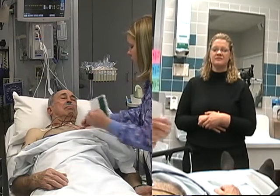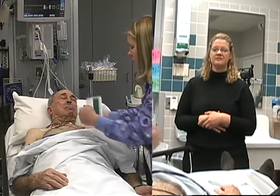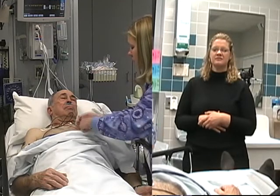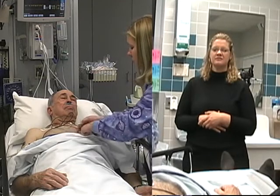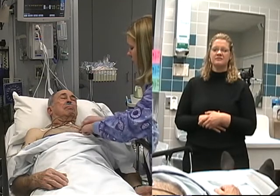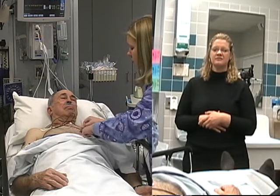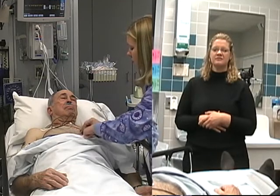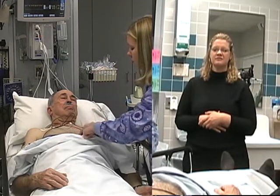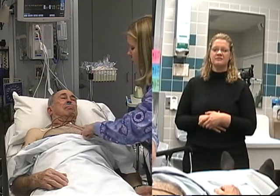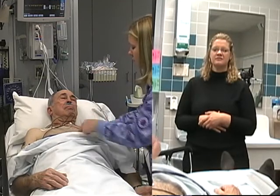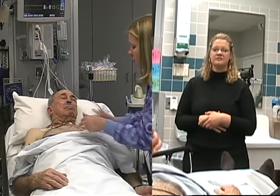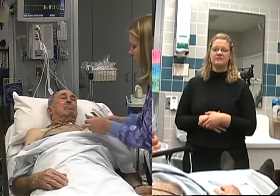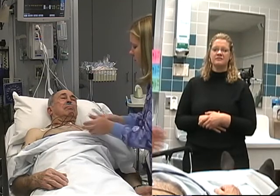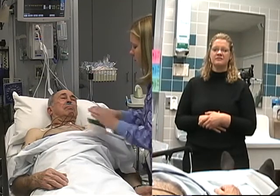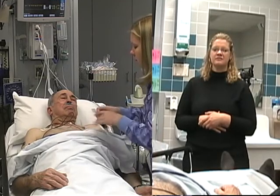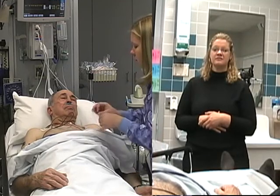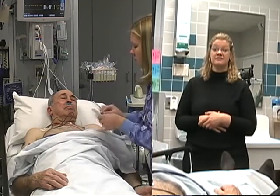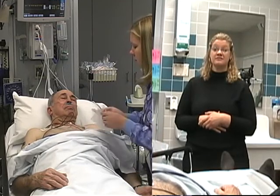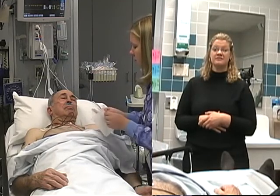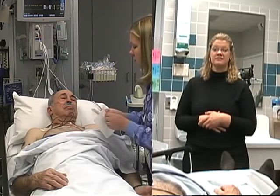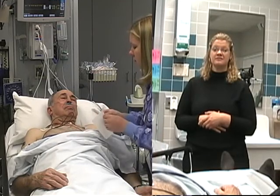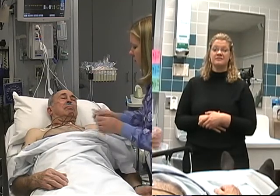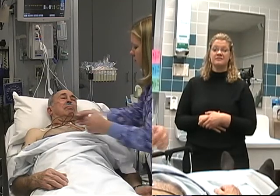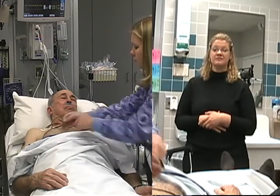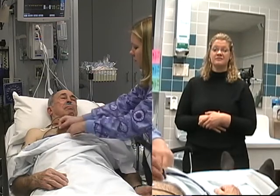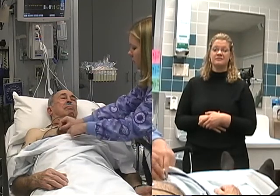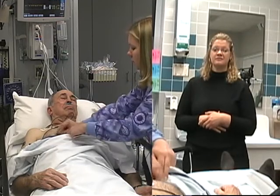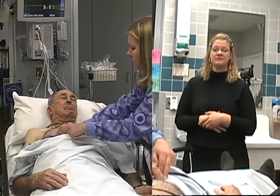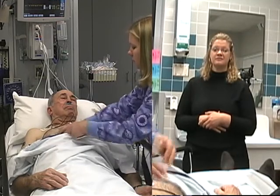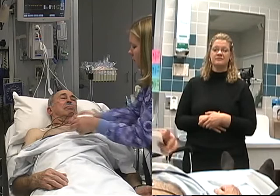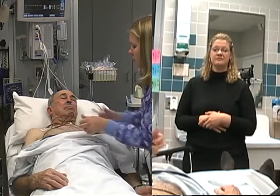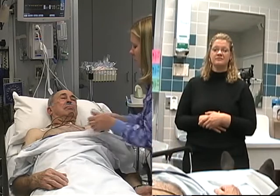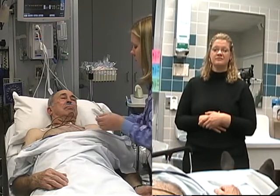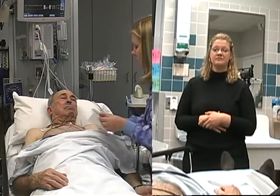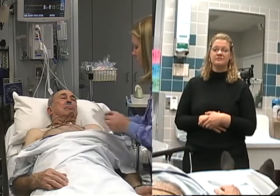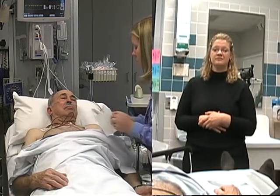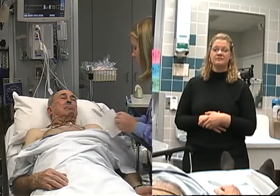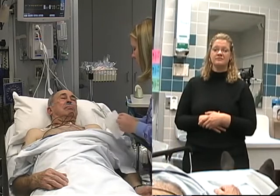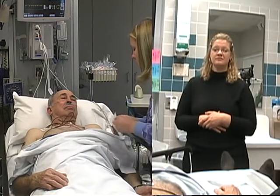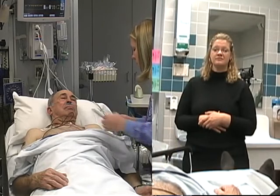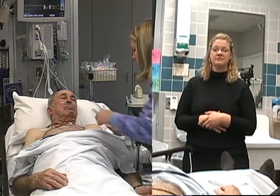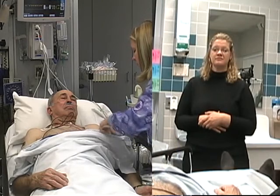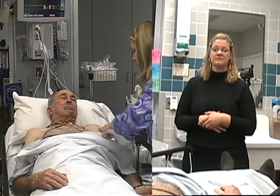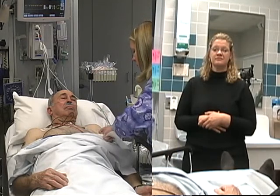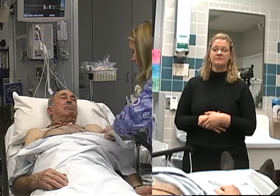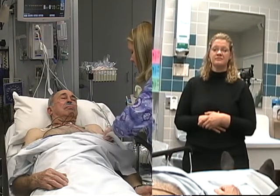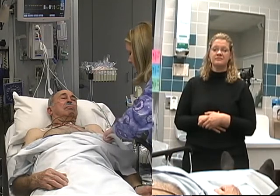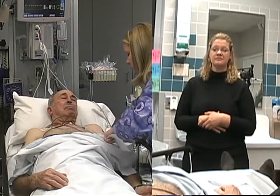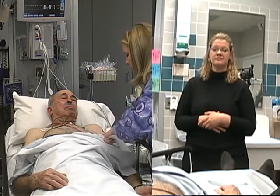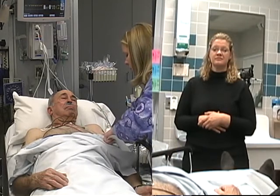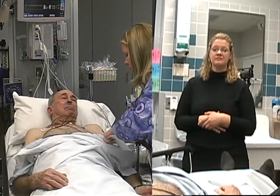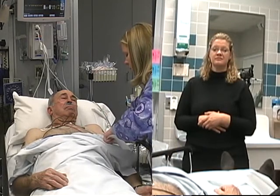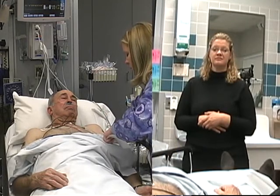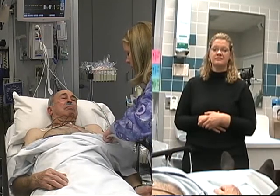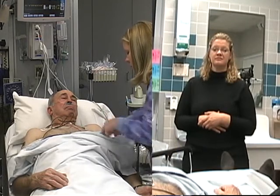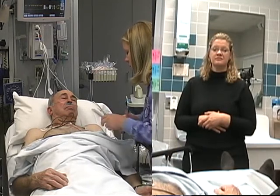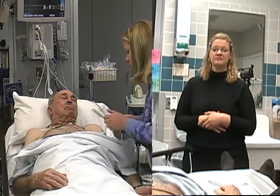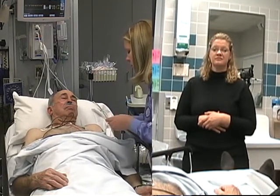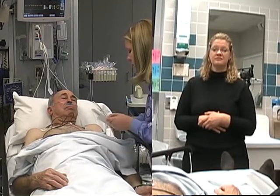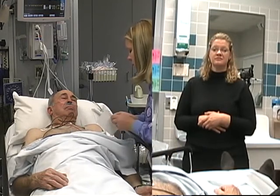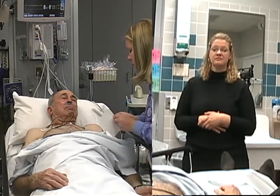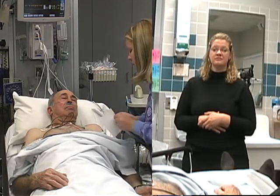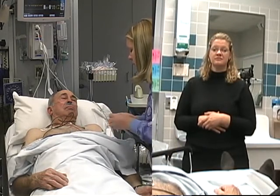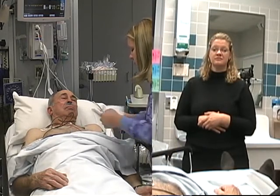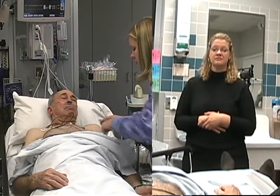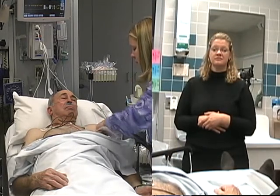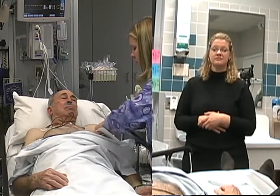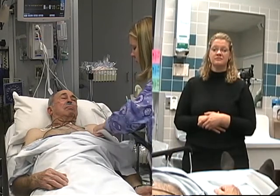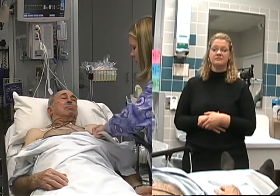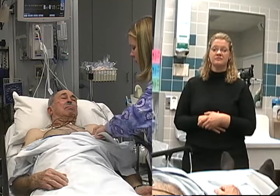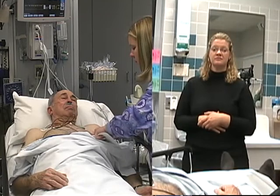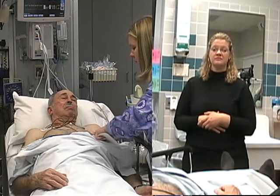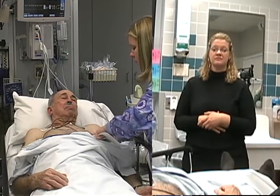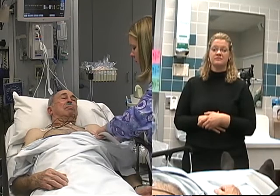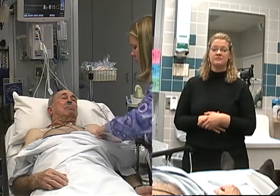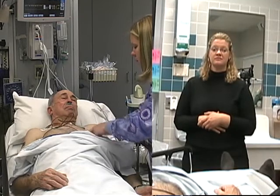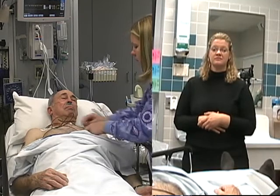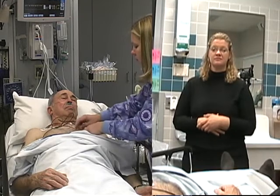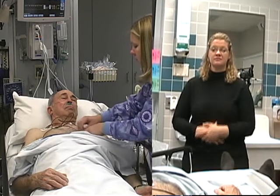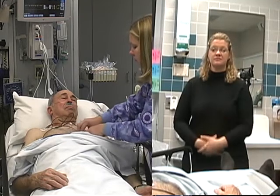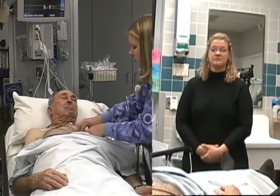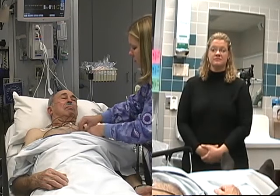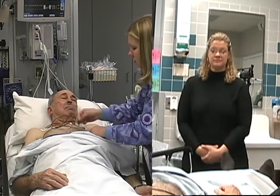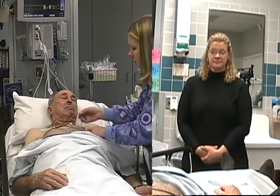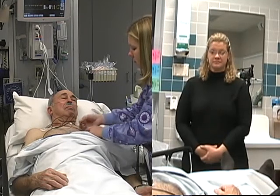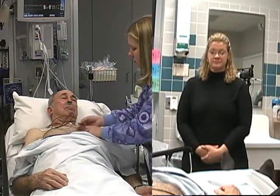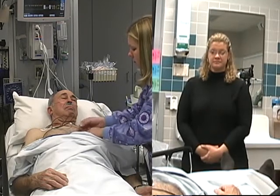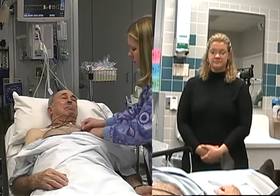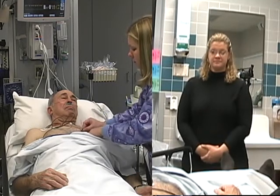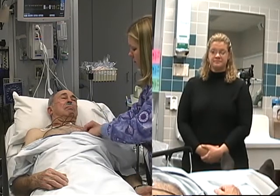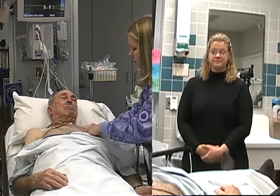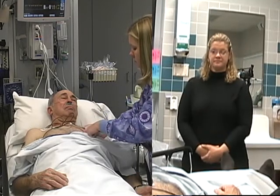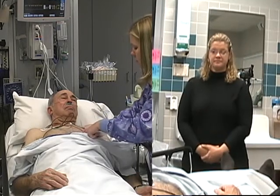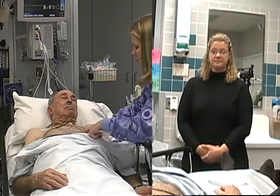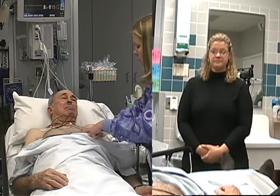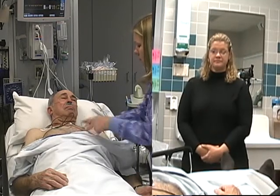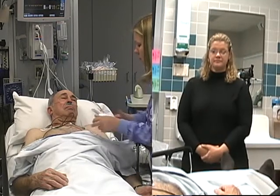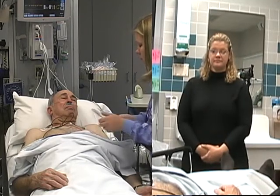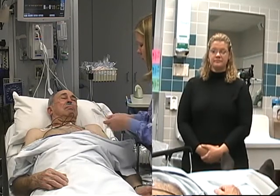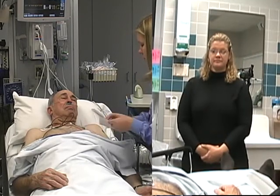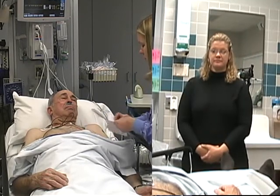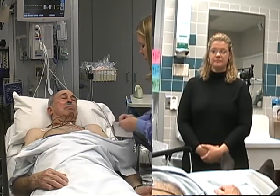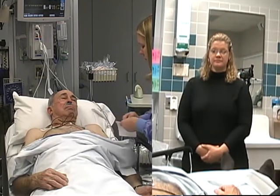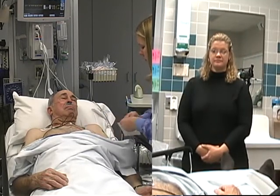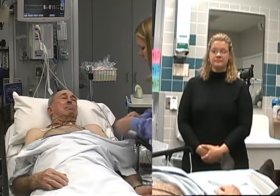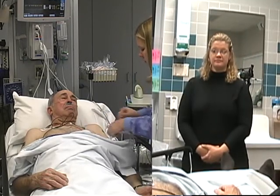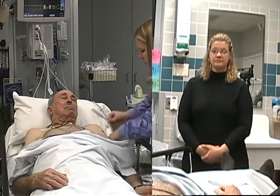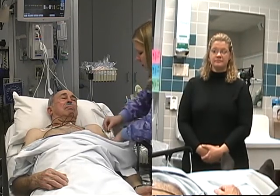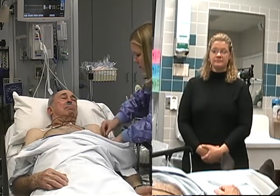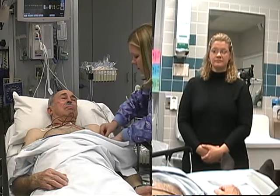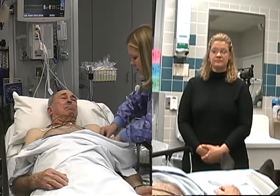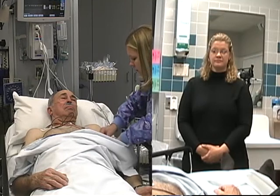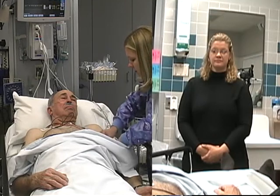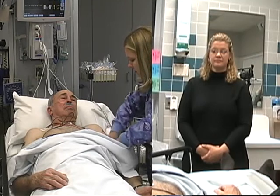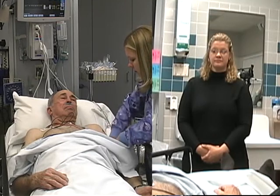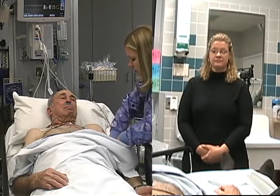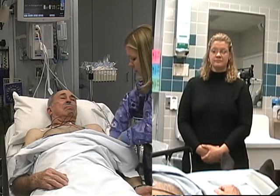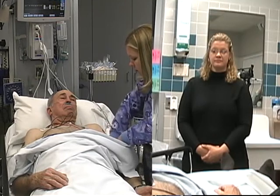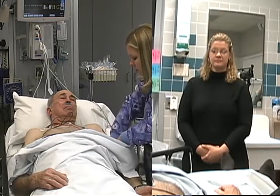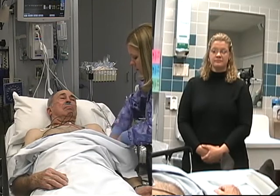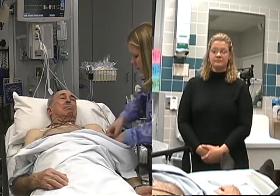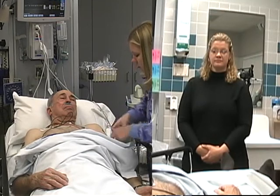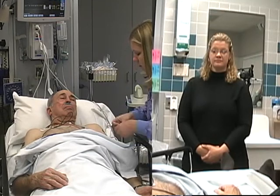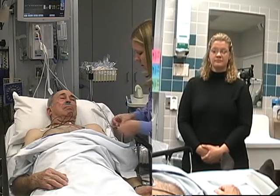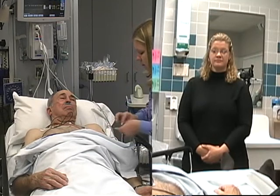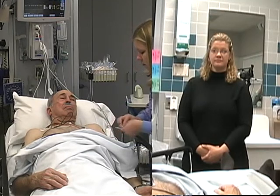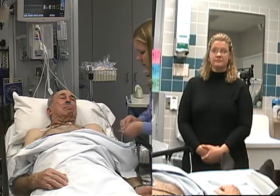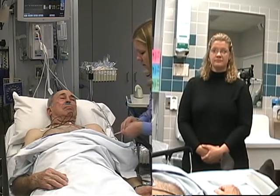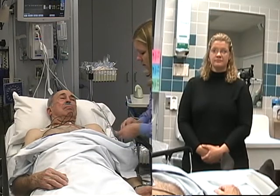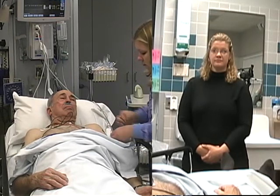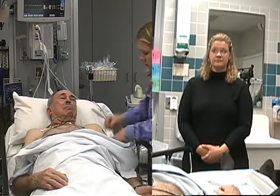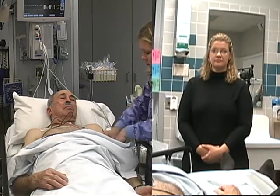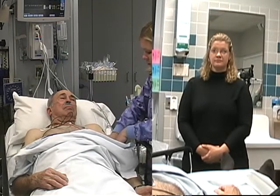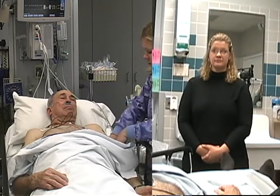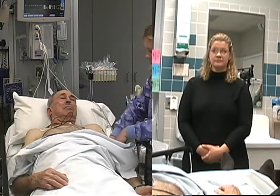I: Oh, okay.